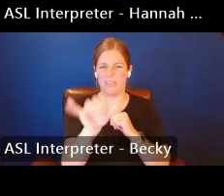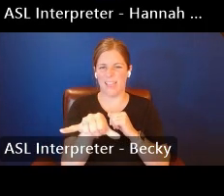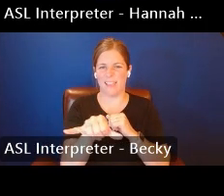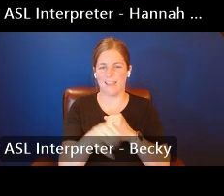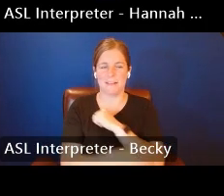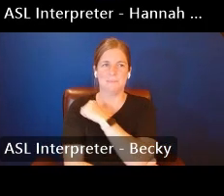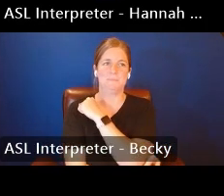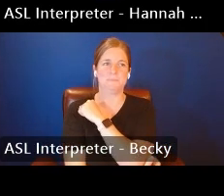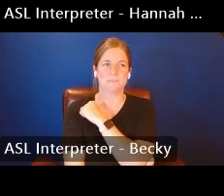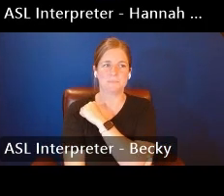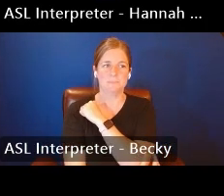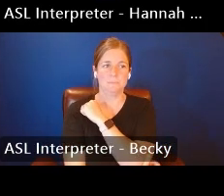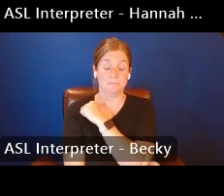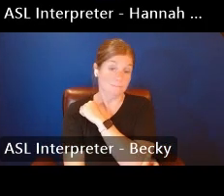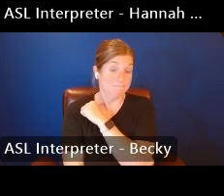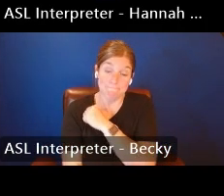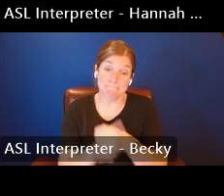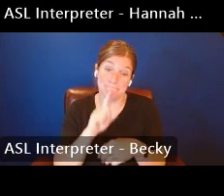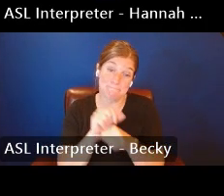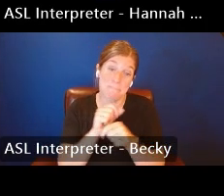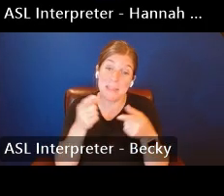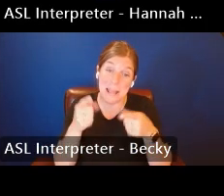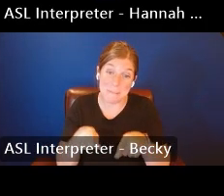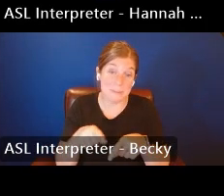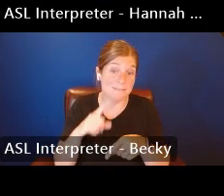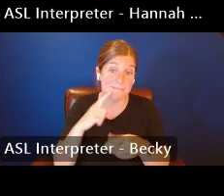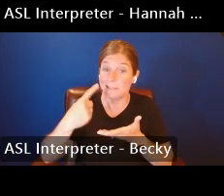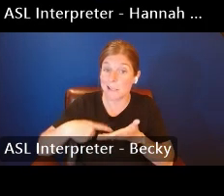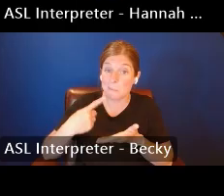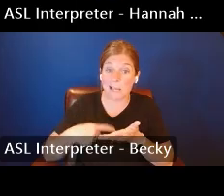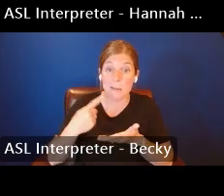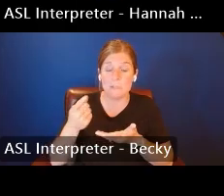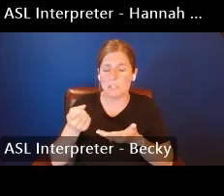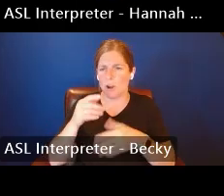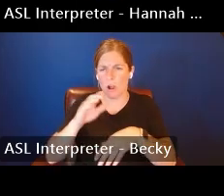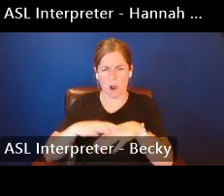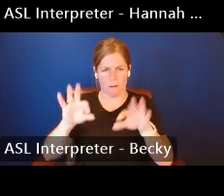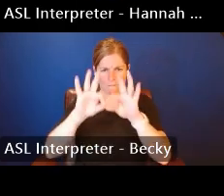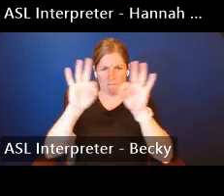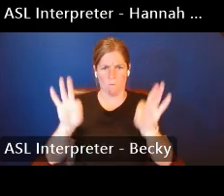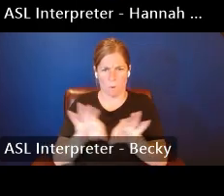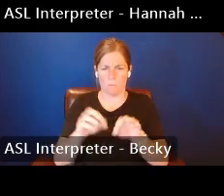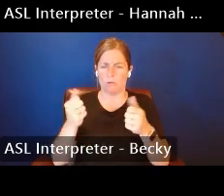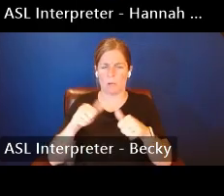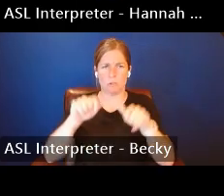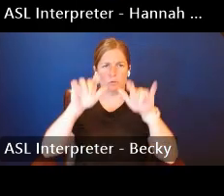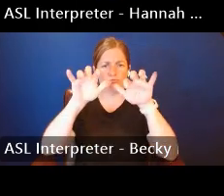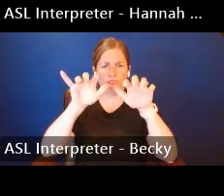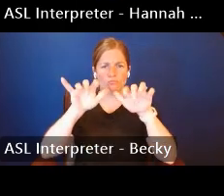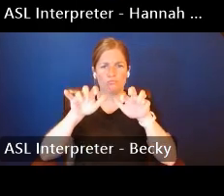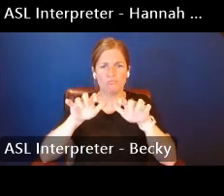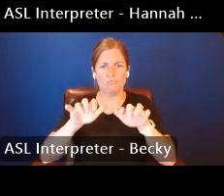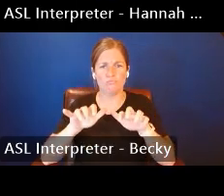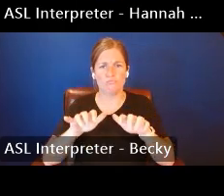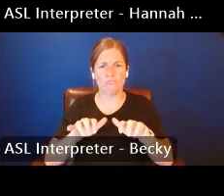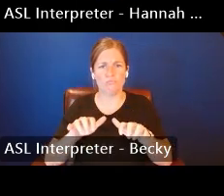And that happens. There are definitely times when you're in a form, where you're filling something out or where you're entering something in a field,